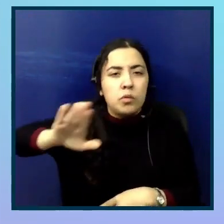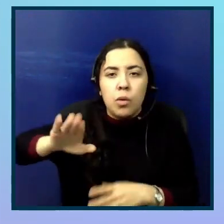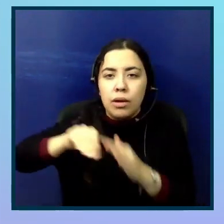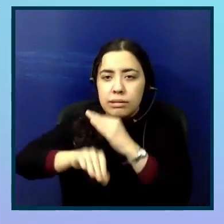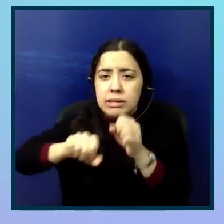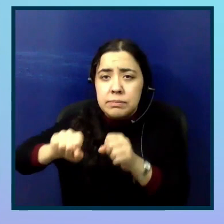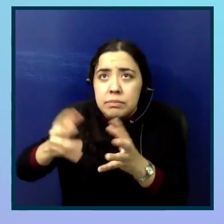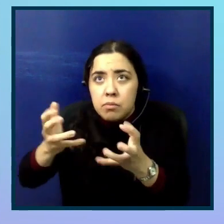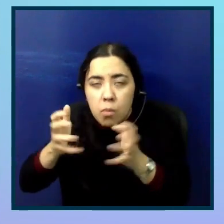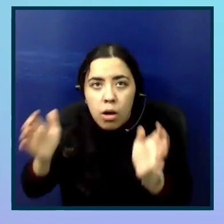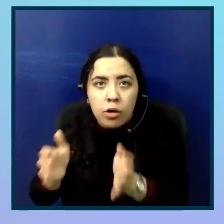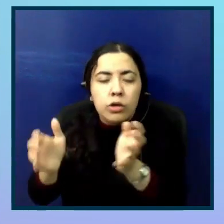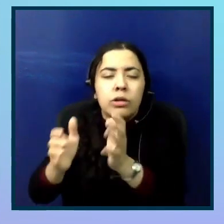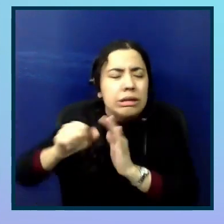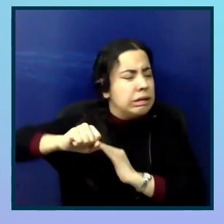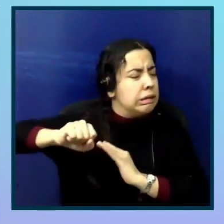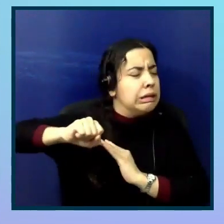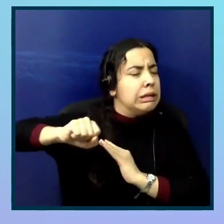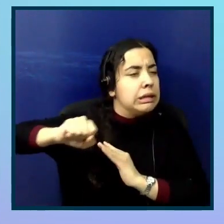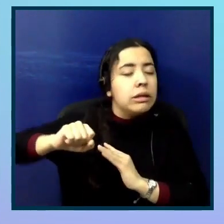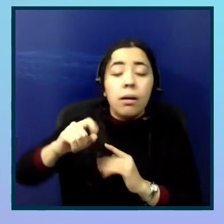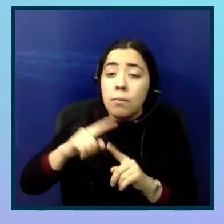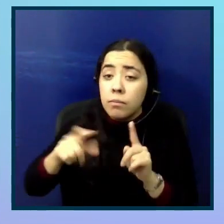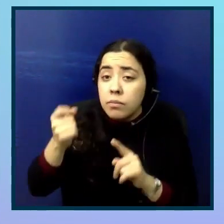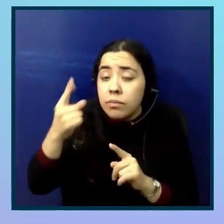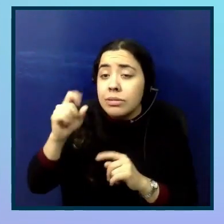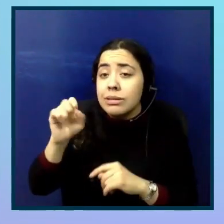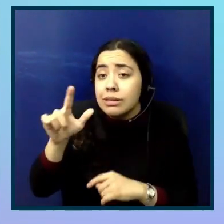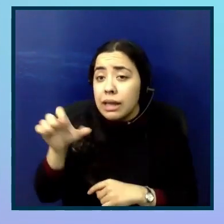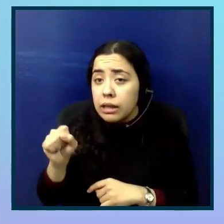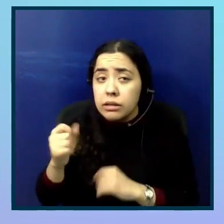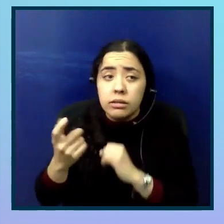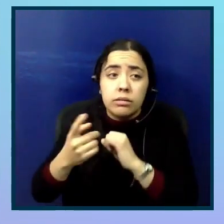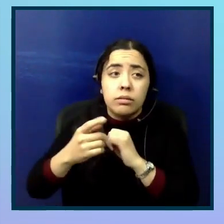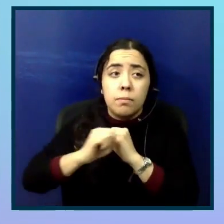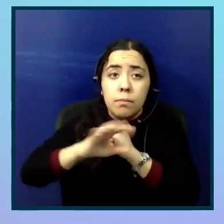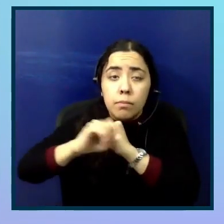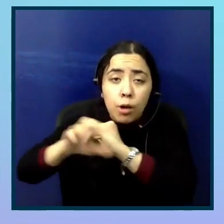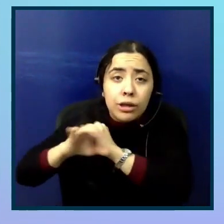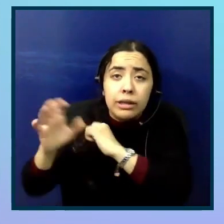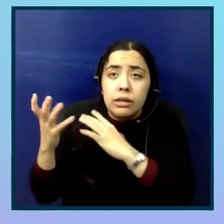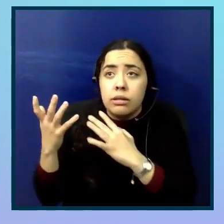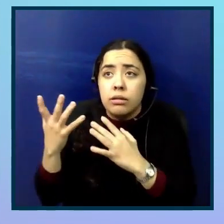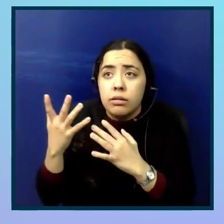and legal can be really, really valuable in helping you make the case because there's legal implications